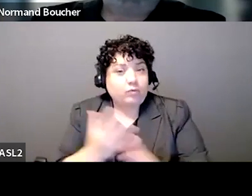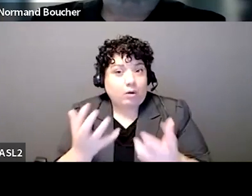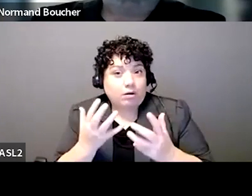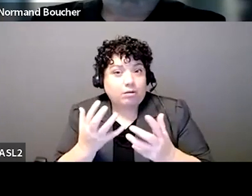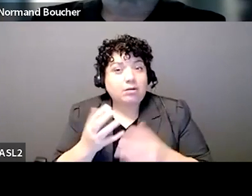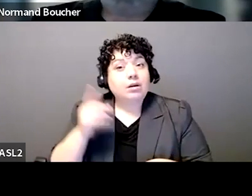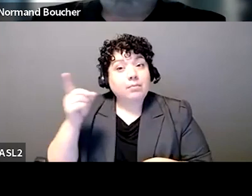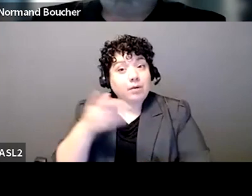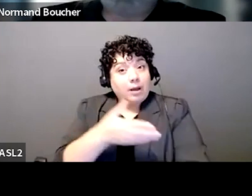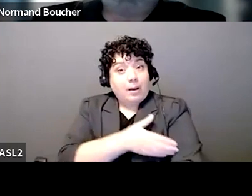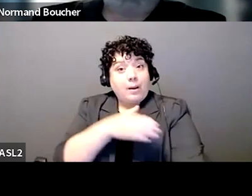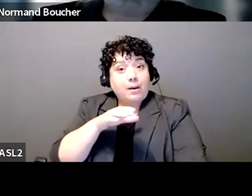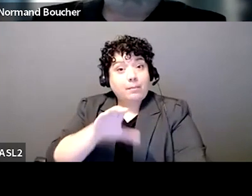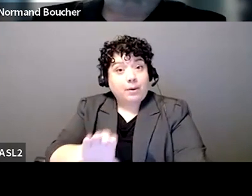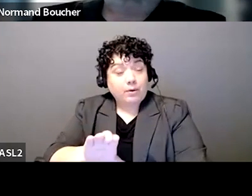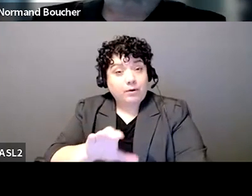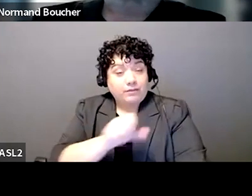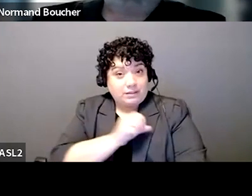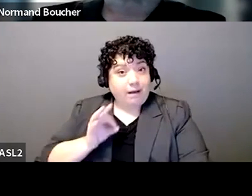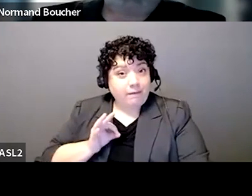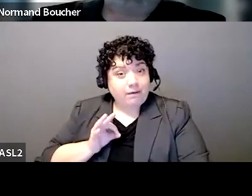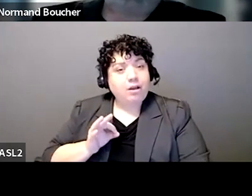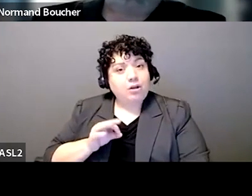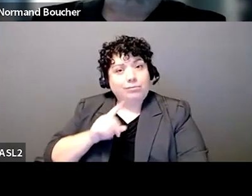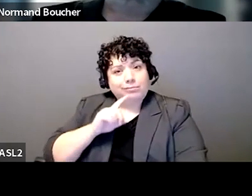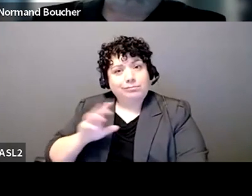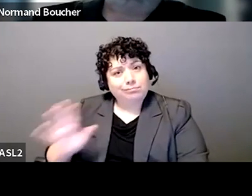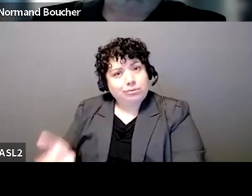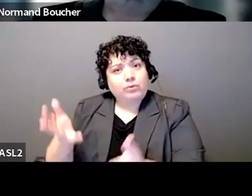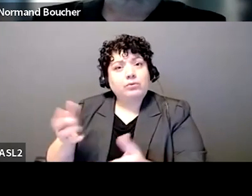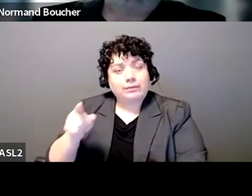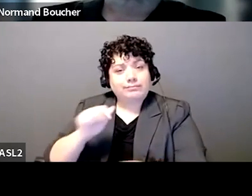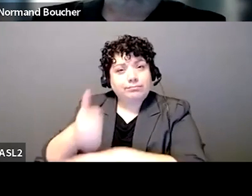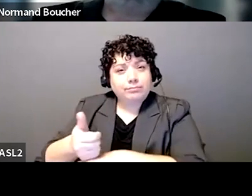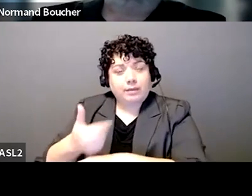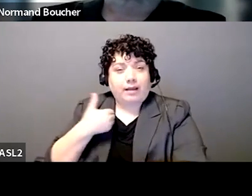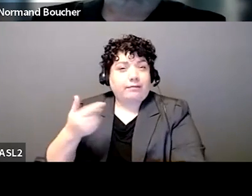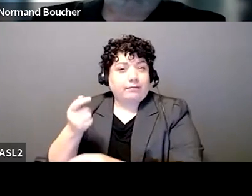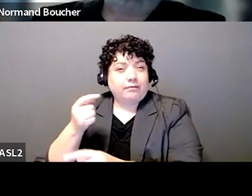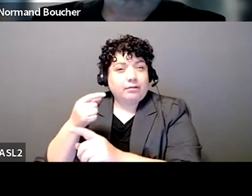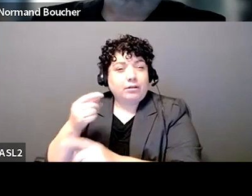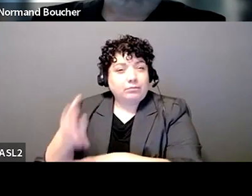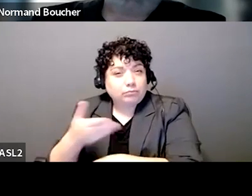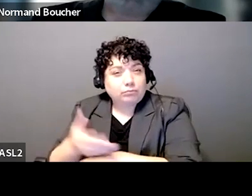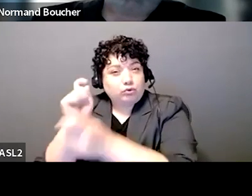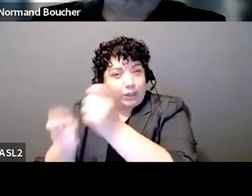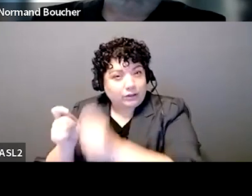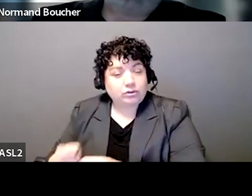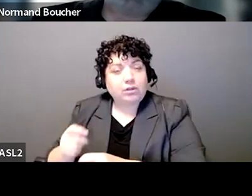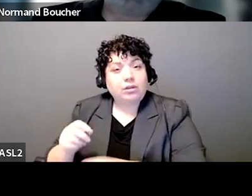staff to actually implement a number of positive changes that affected thousands of workers in a